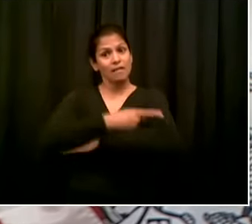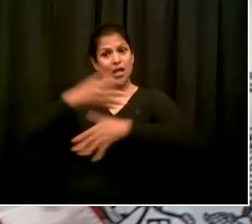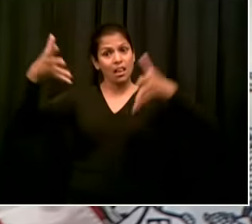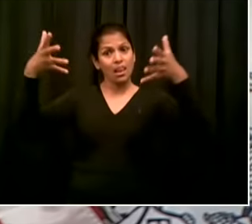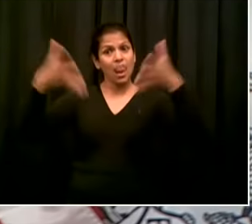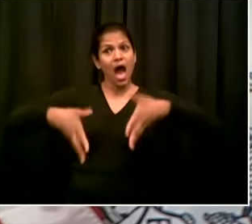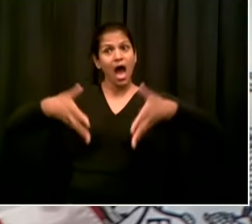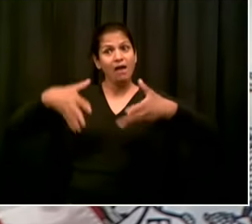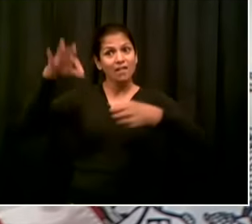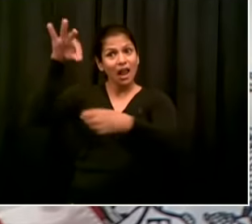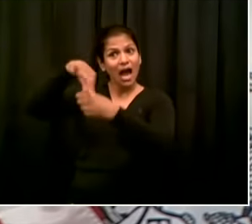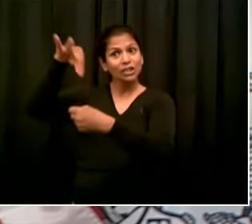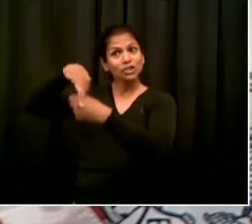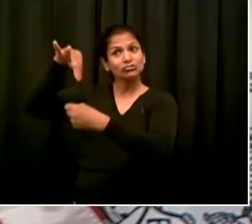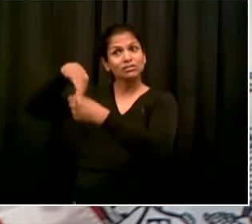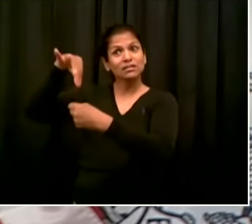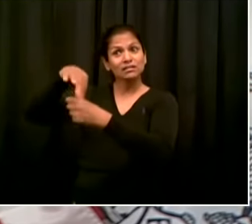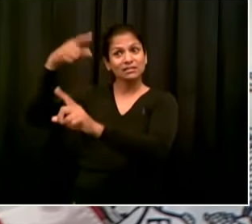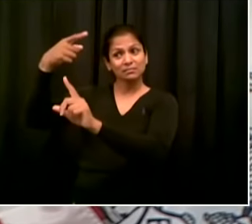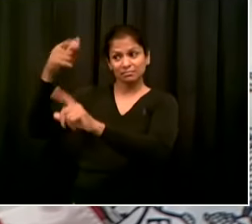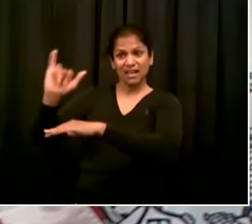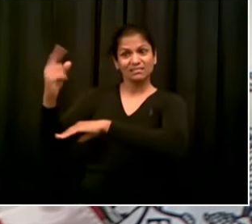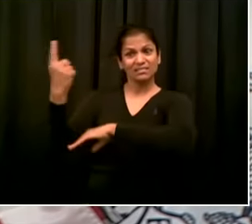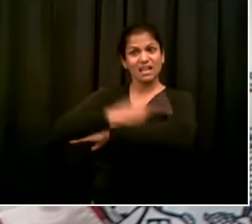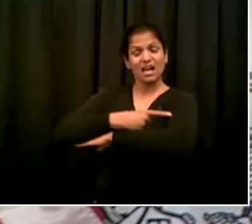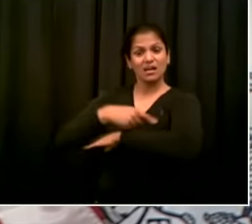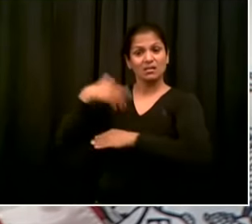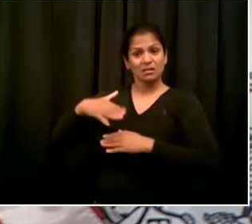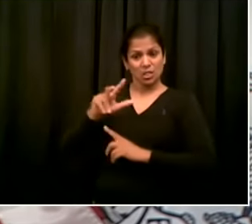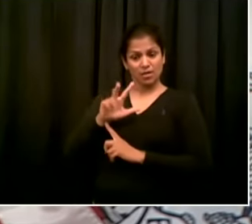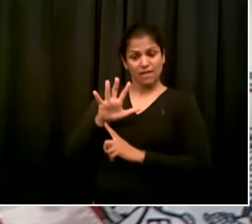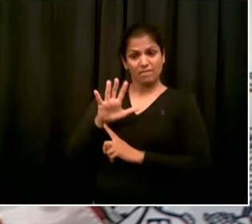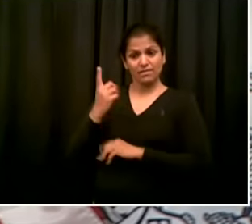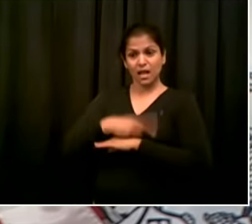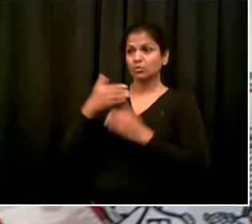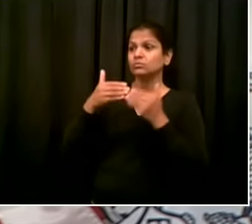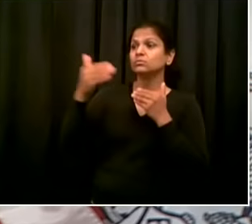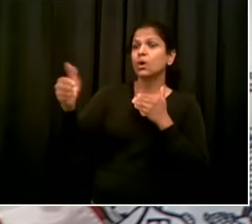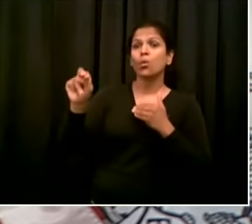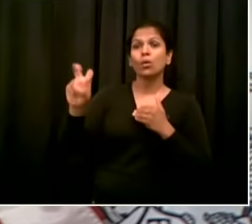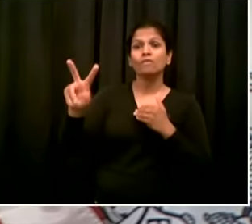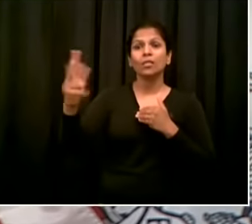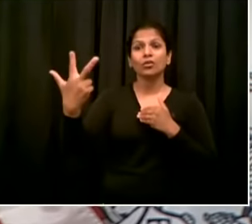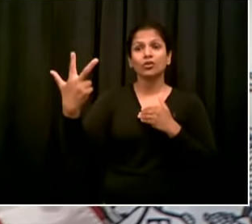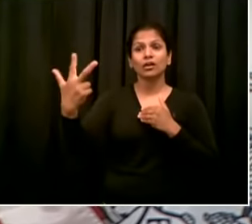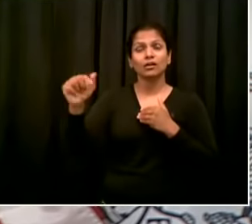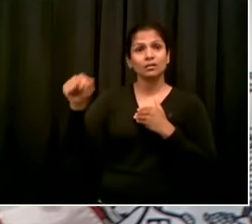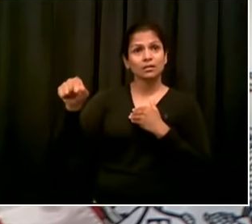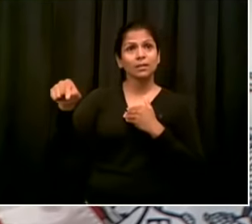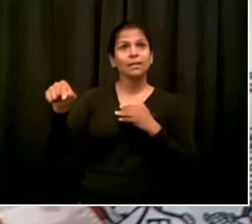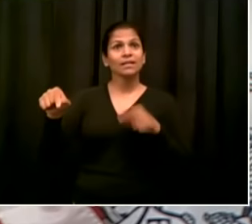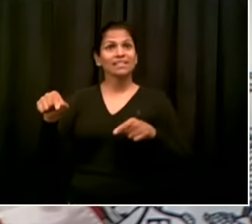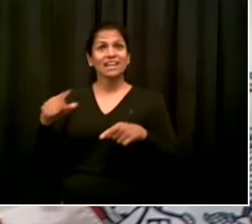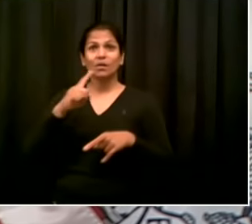ANY CONCERNS ABOUT THE NARRATIVE OF VOTING BY MAIL. ALL OF ABOVE. IT IS APPALLING. I DO NOT KNOW HOW MANY TIMES